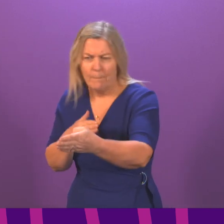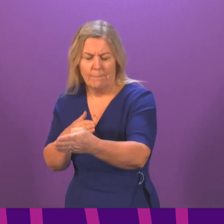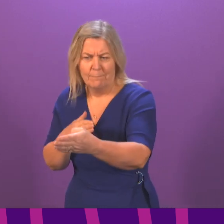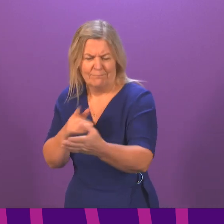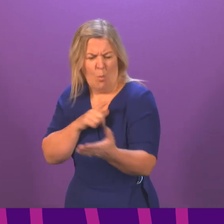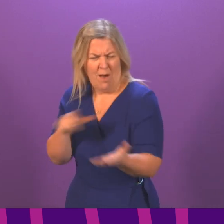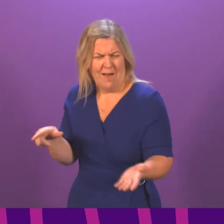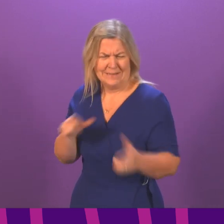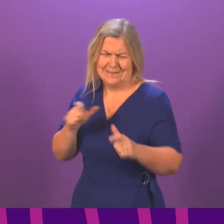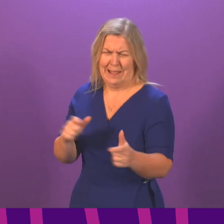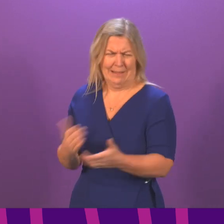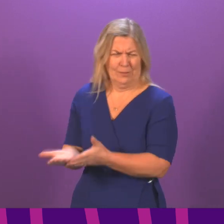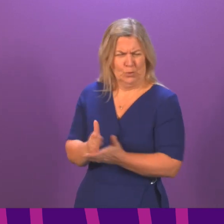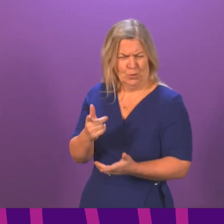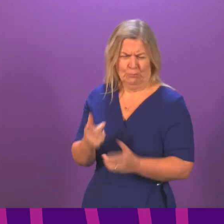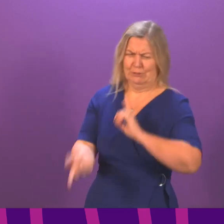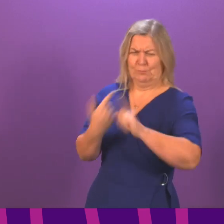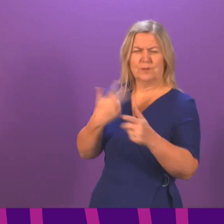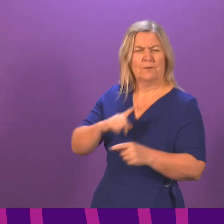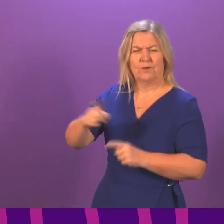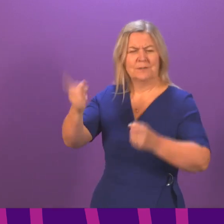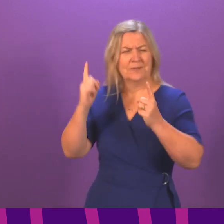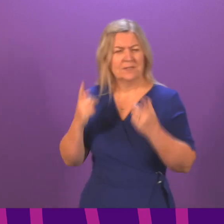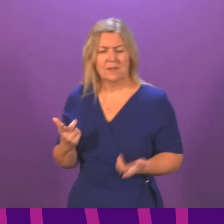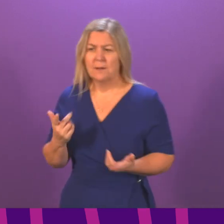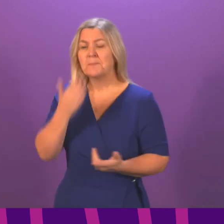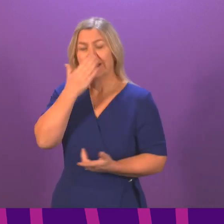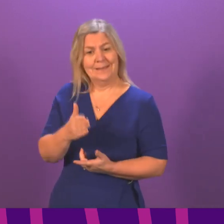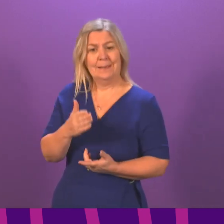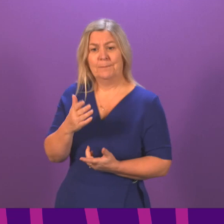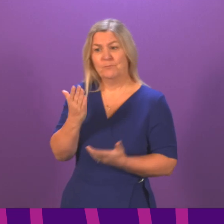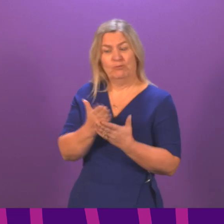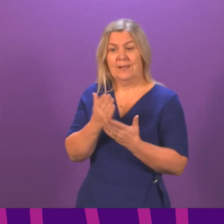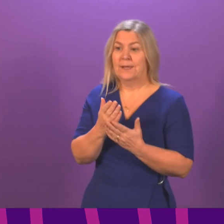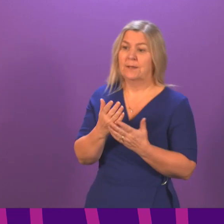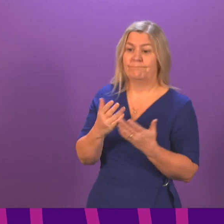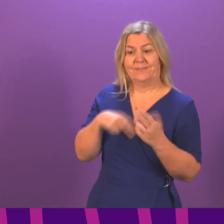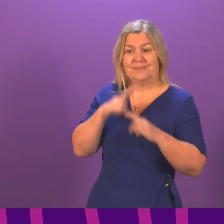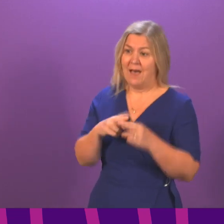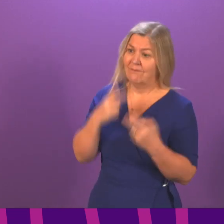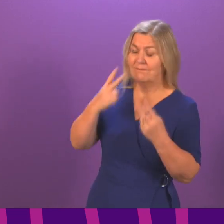announced yesterday is still weeks away and it is only for a handful of homes in some council areas.